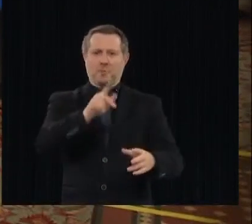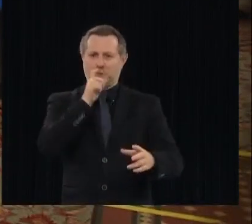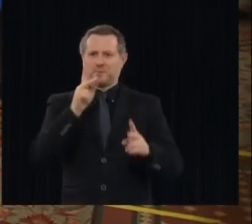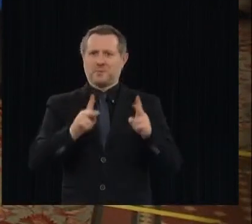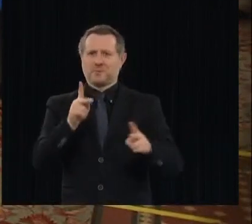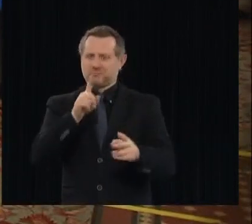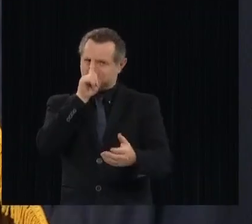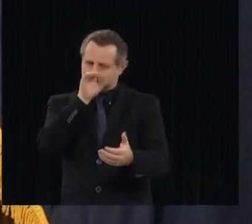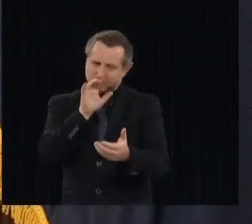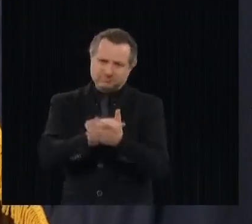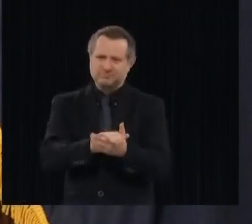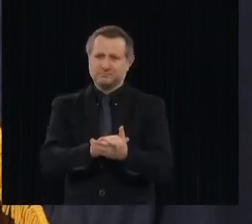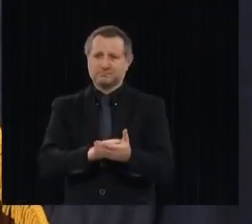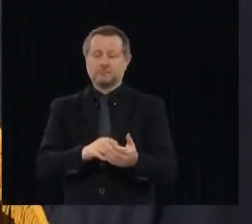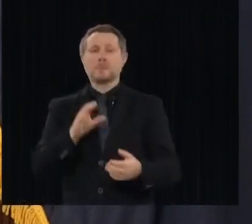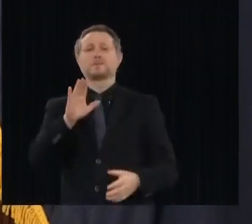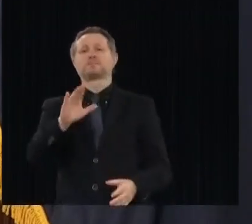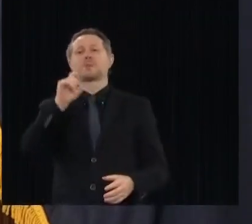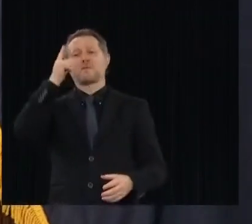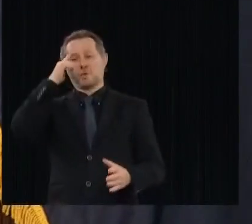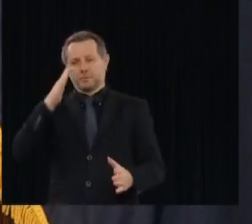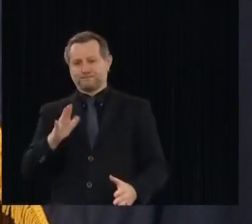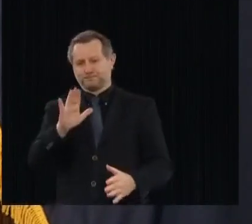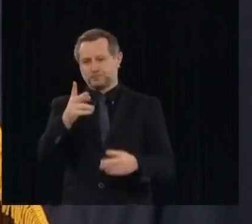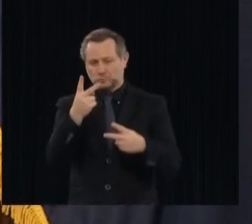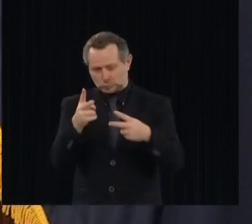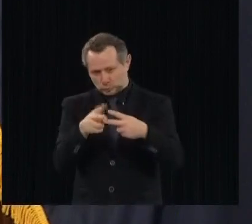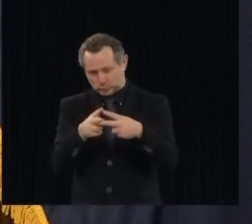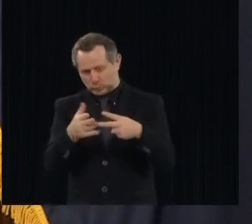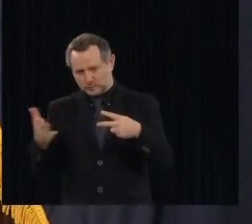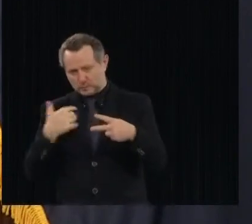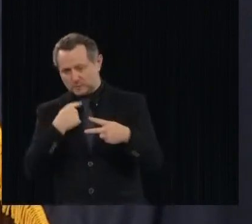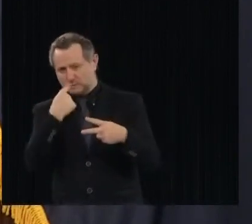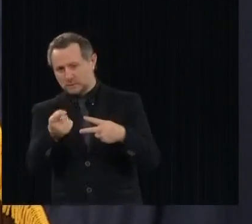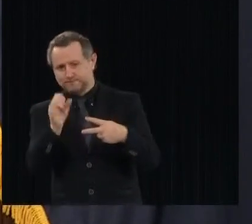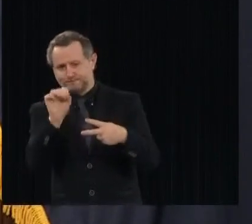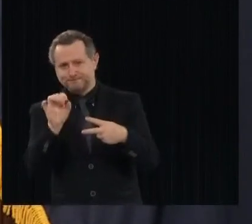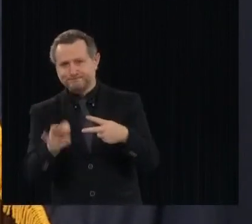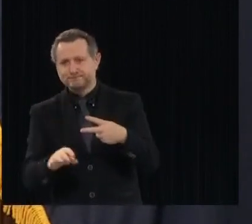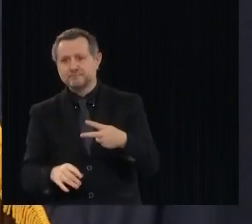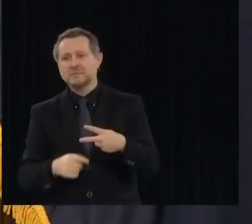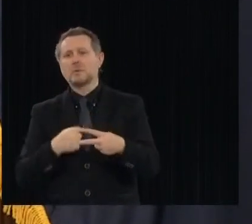BECAUSE IF THEY WERE TO LEGALIZE